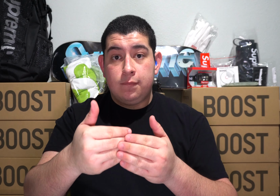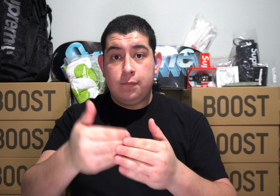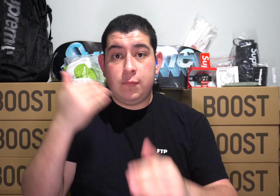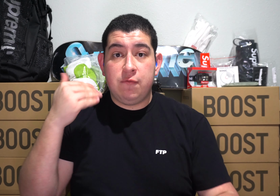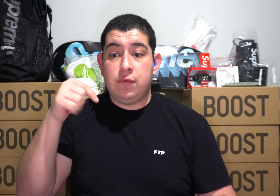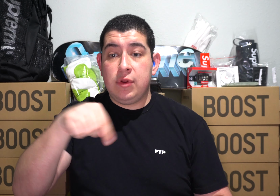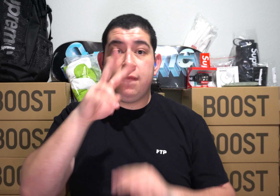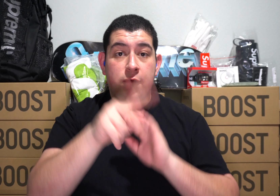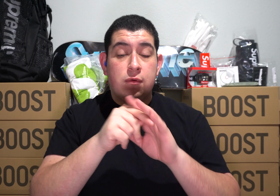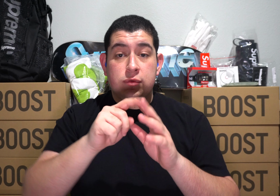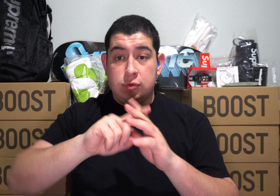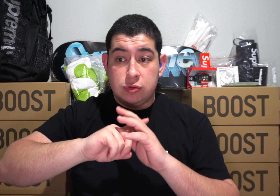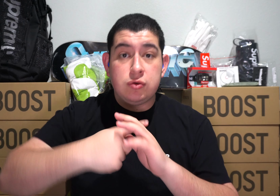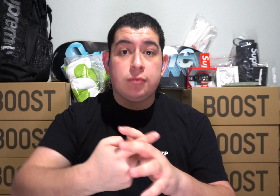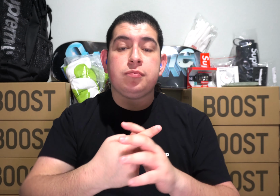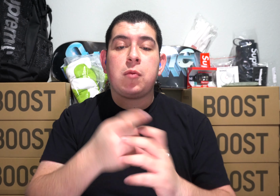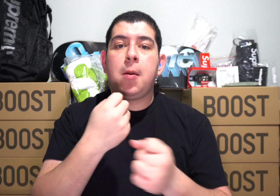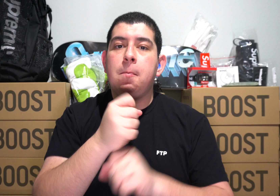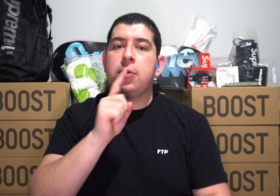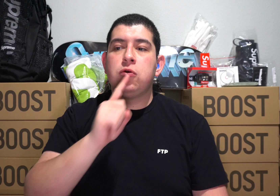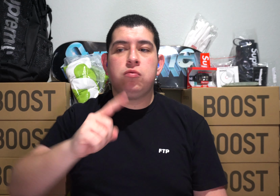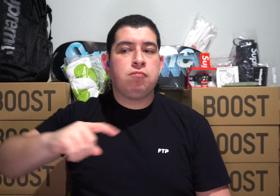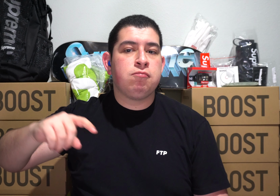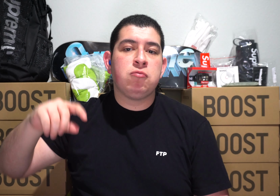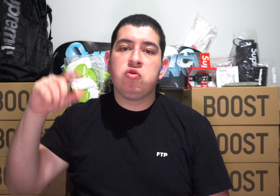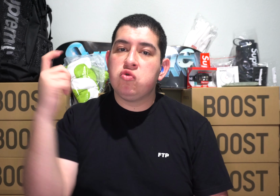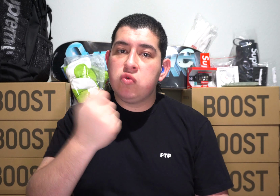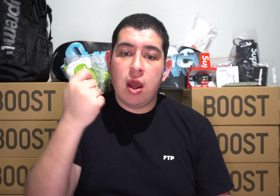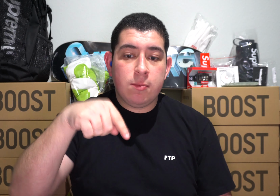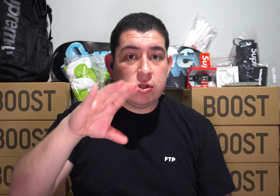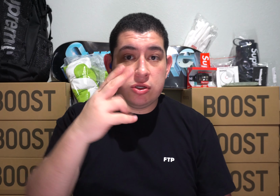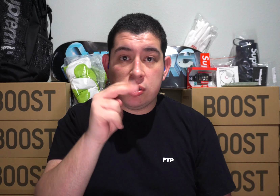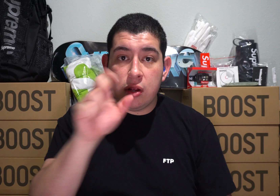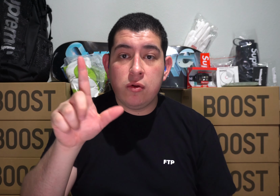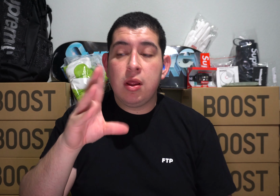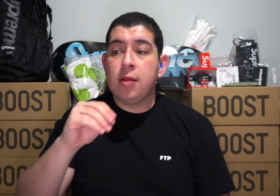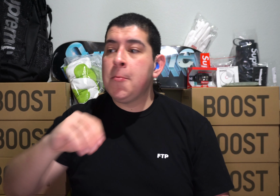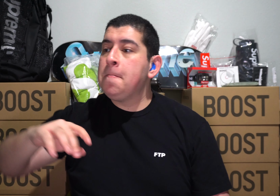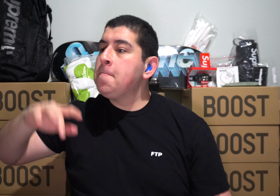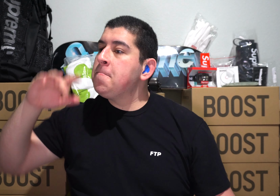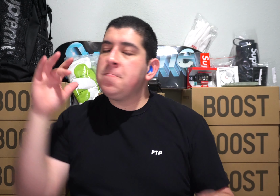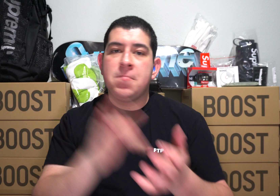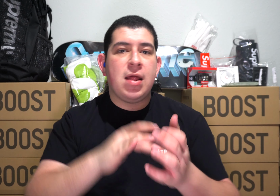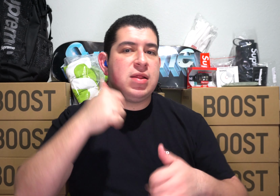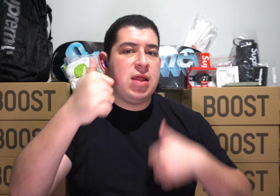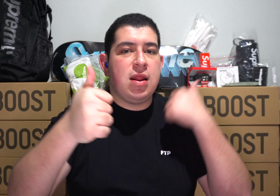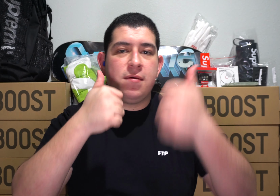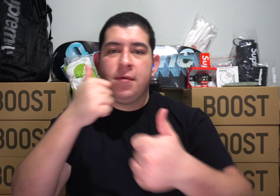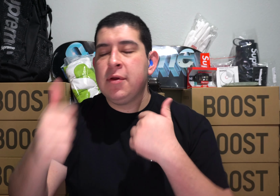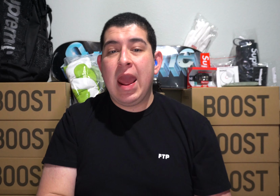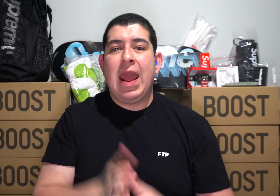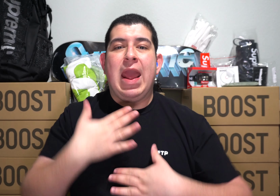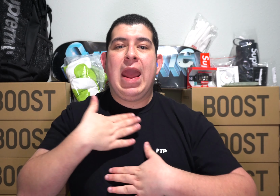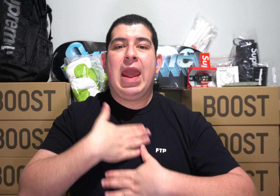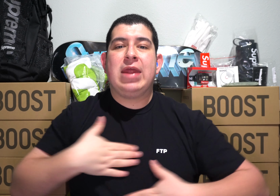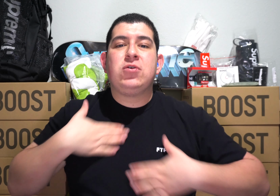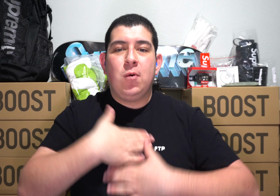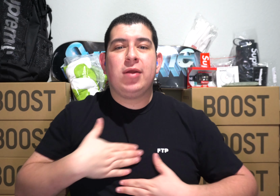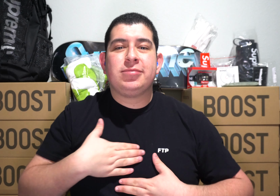Before this video gets started, make sure to subscribe this channel! Smash that like button! Enjoy!